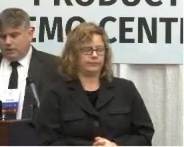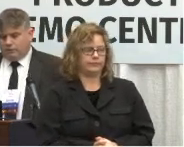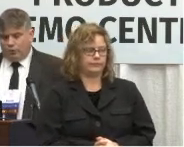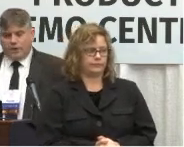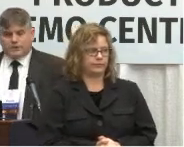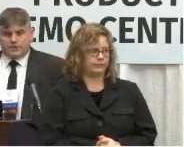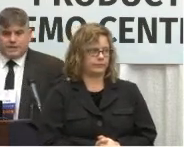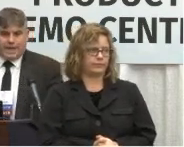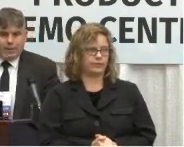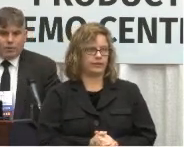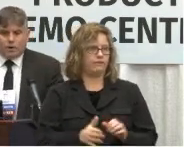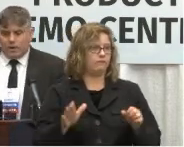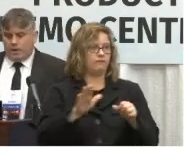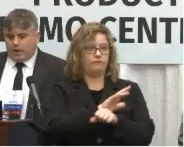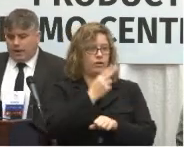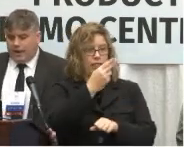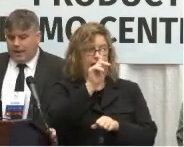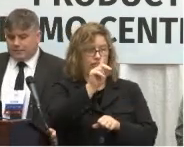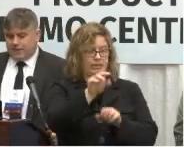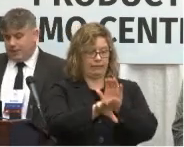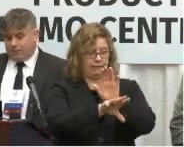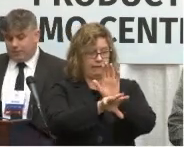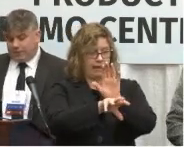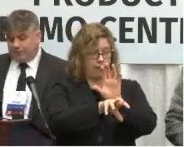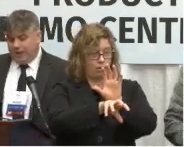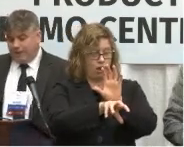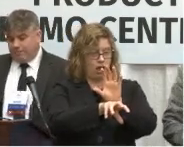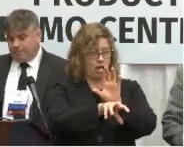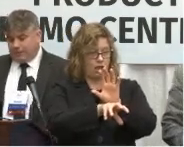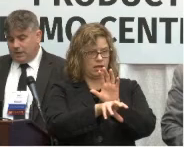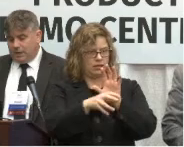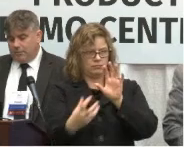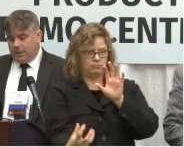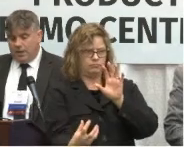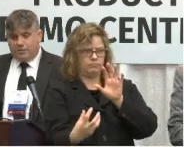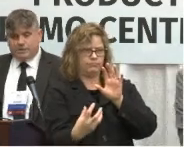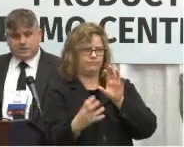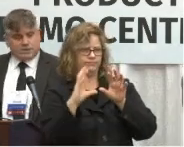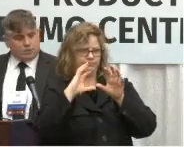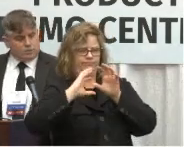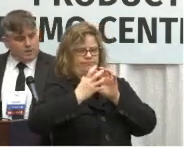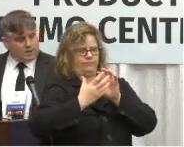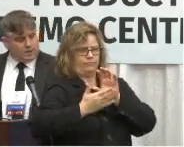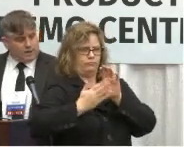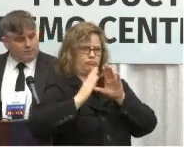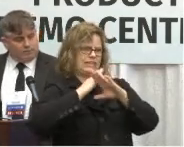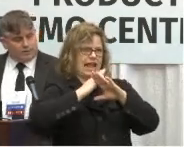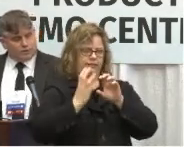The Full HD camera has a protective cap. This is a unique feature